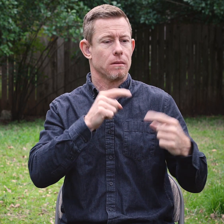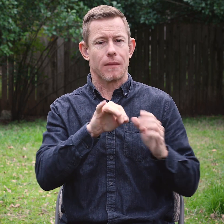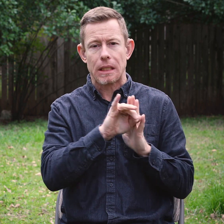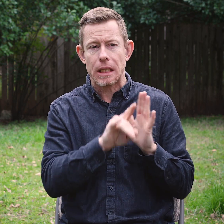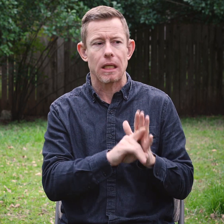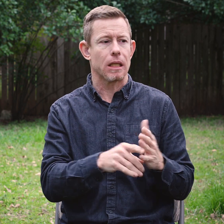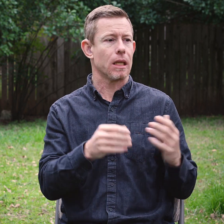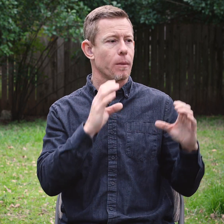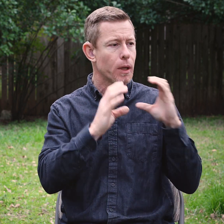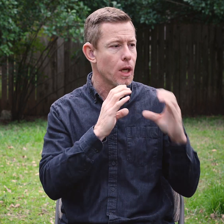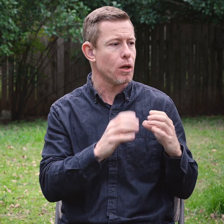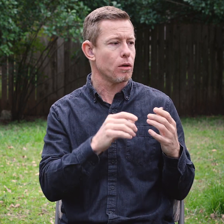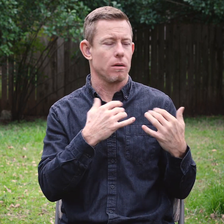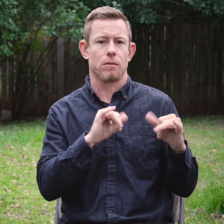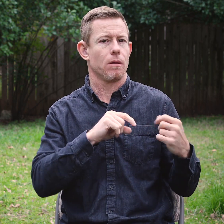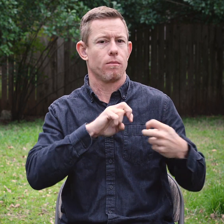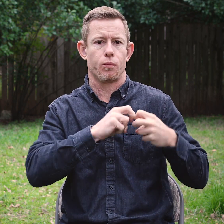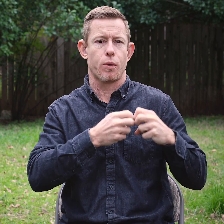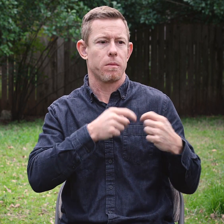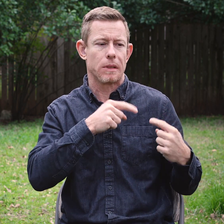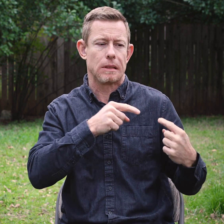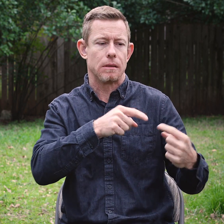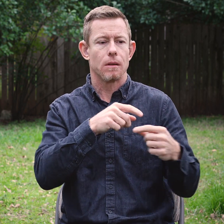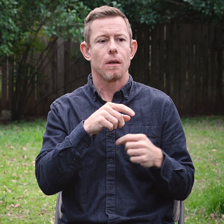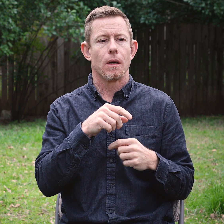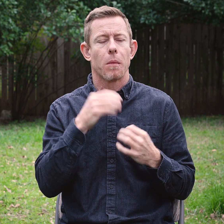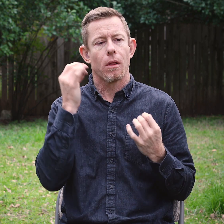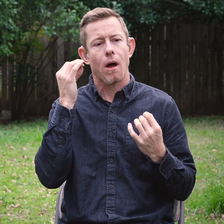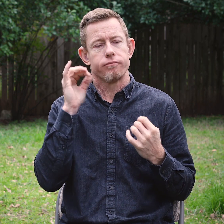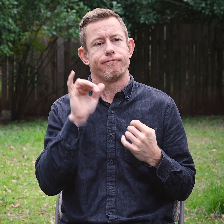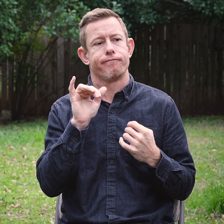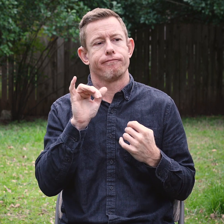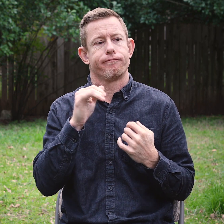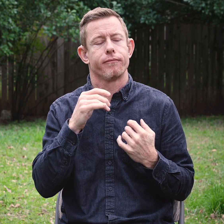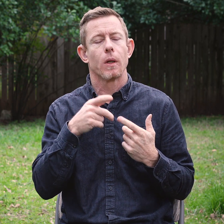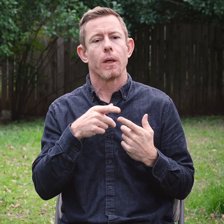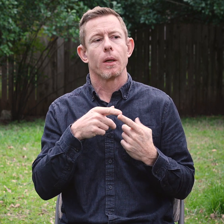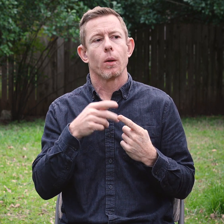I had grown up wrestling with my identity, with communication...it was rough.